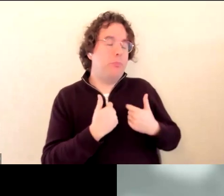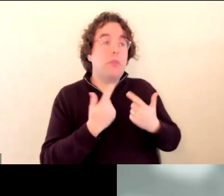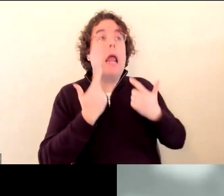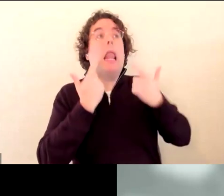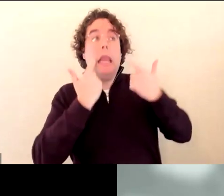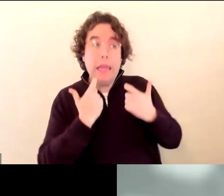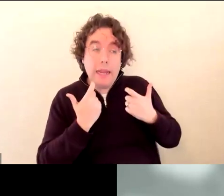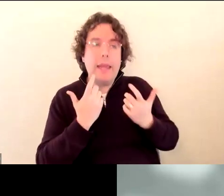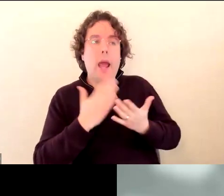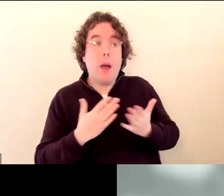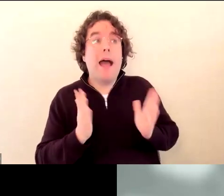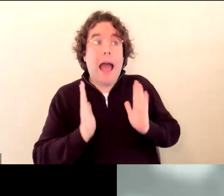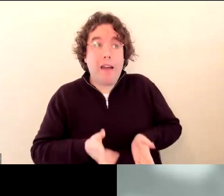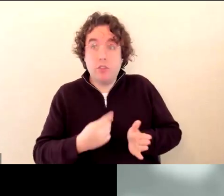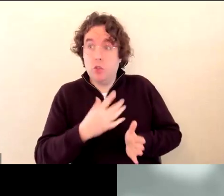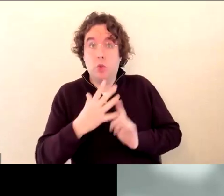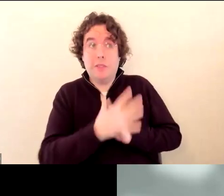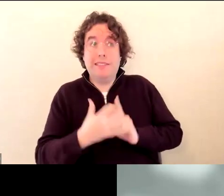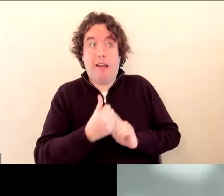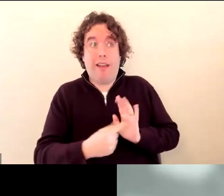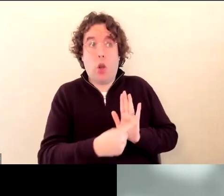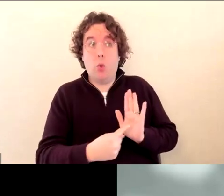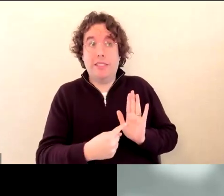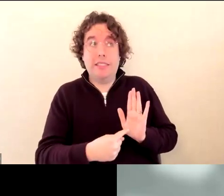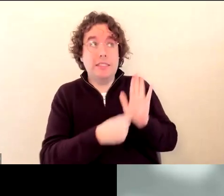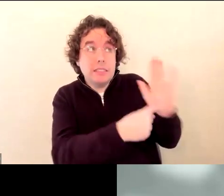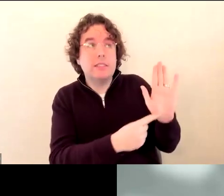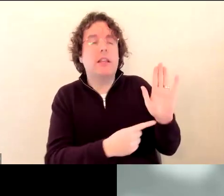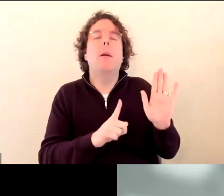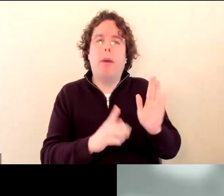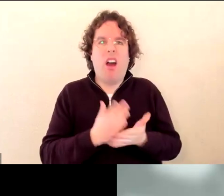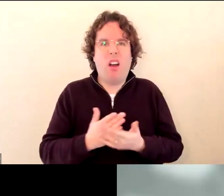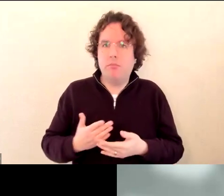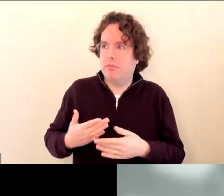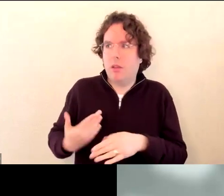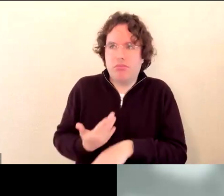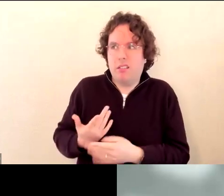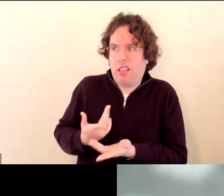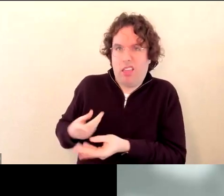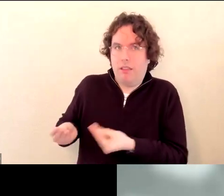necessary but in reality it is extremely helpful because of course